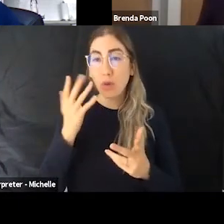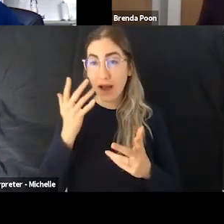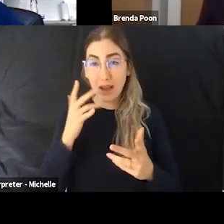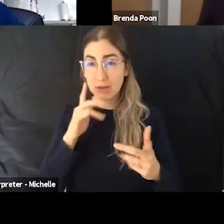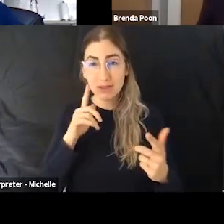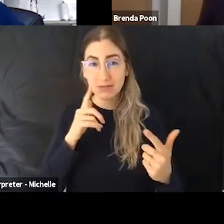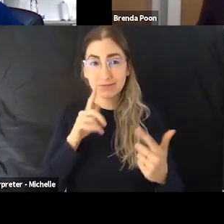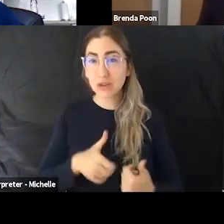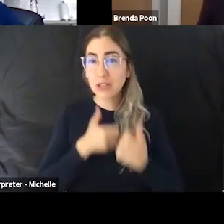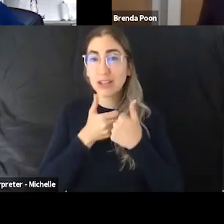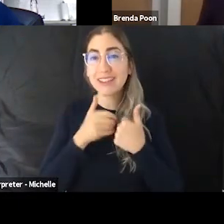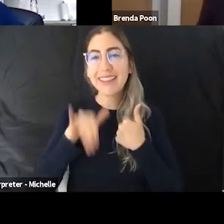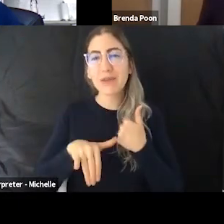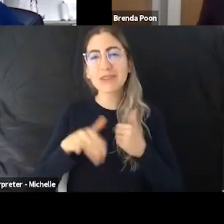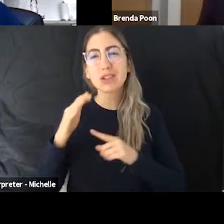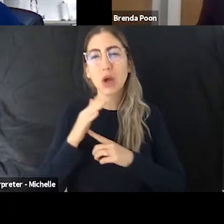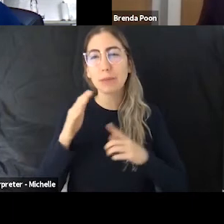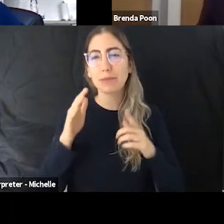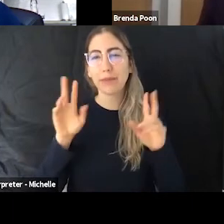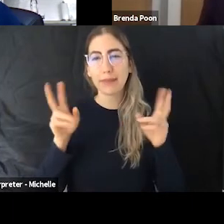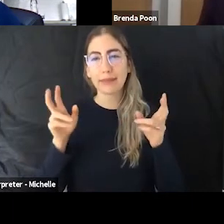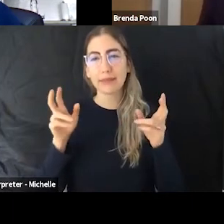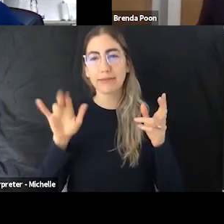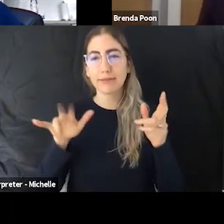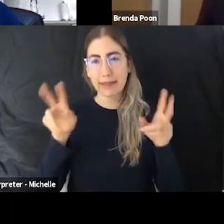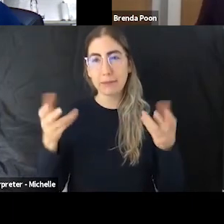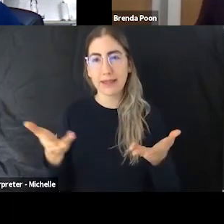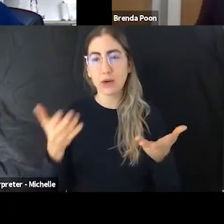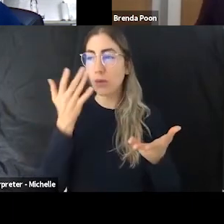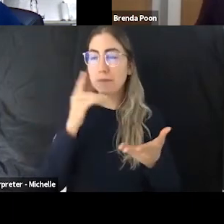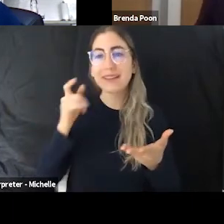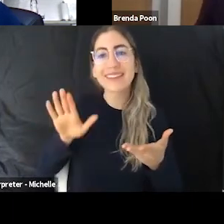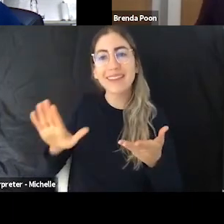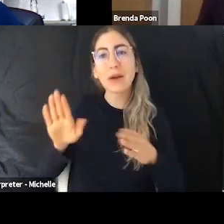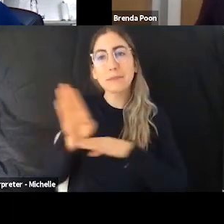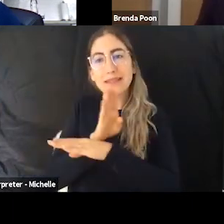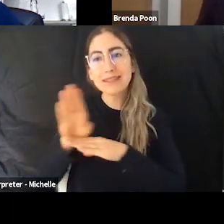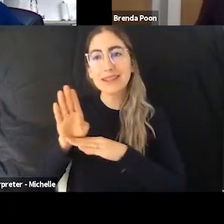LOSS.